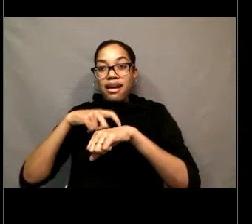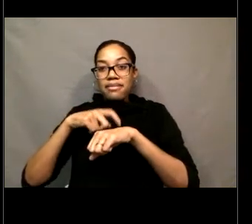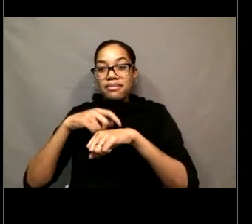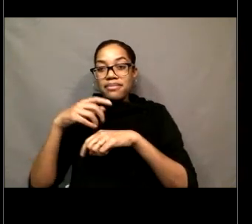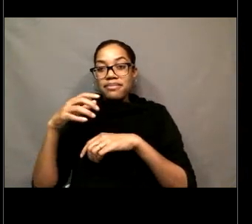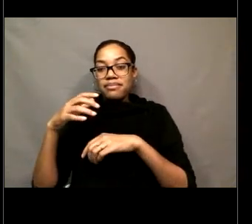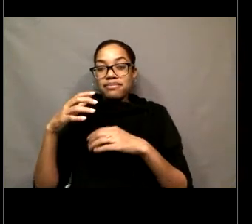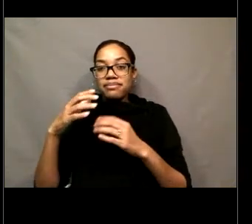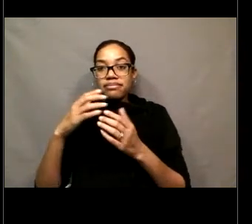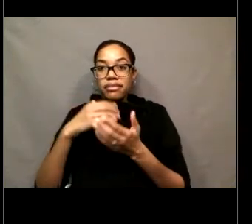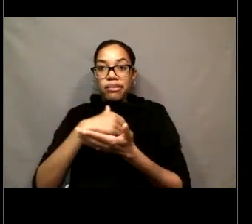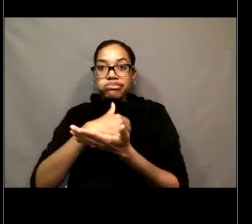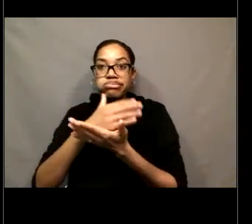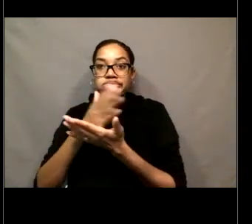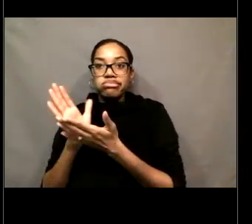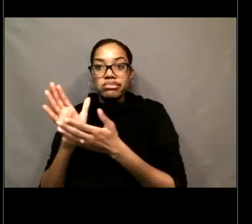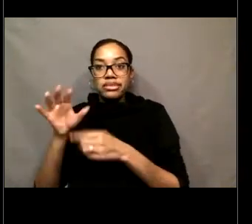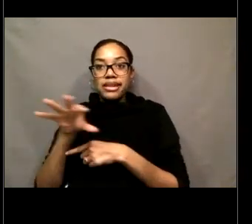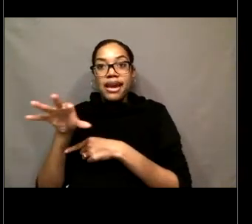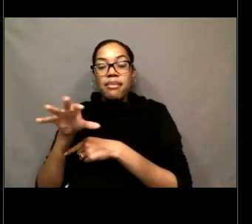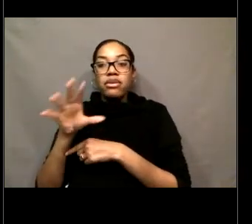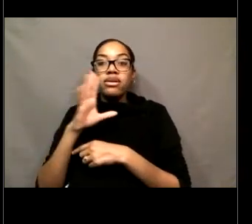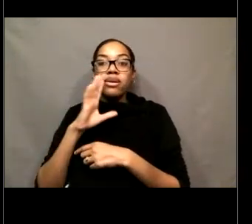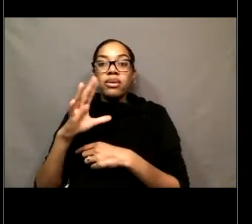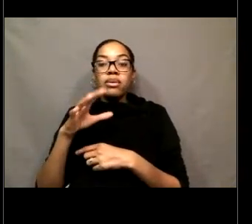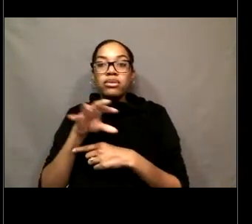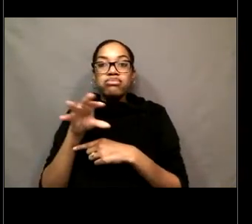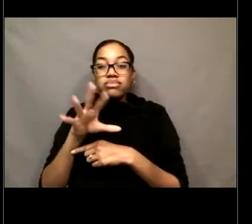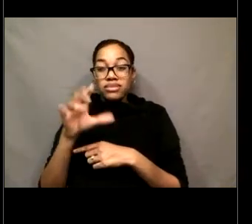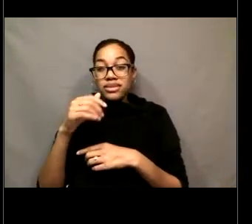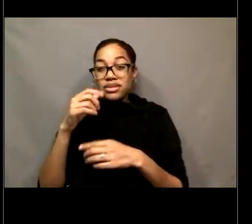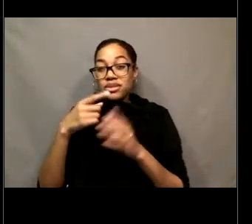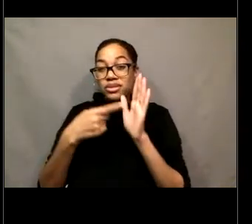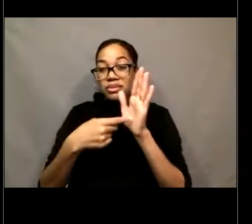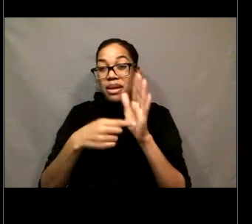the movie that I showed you earlier of the abalone movements